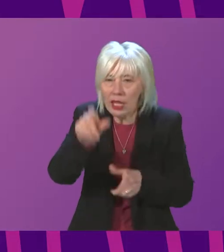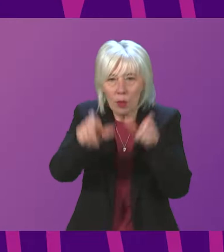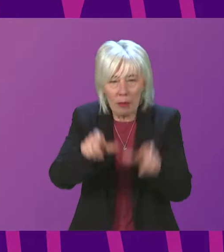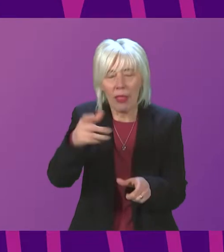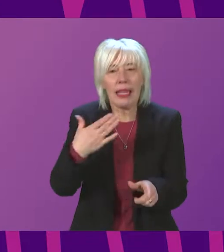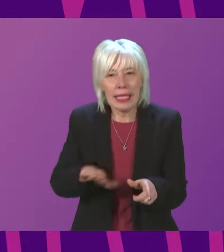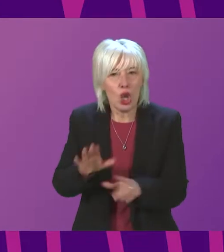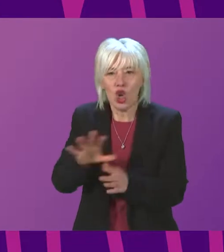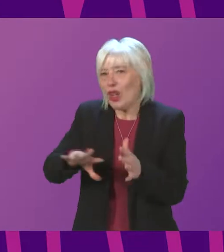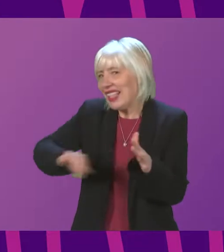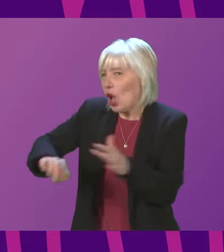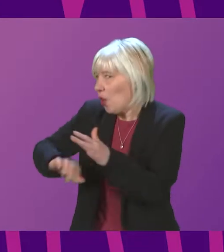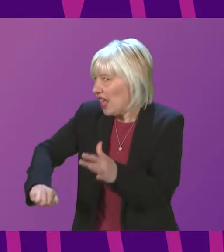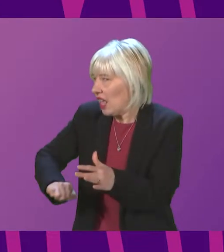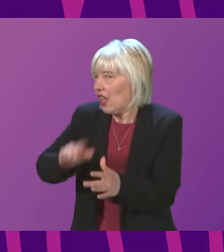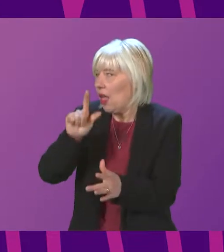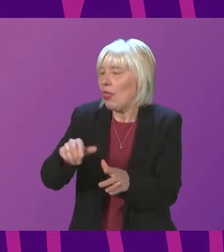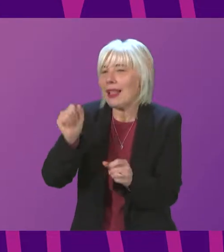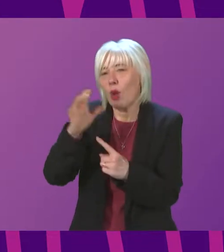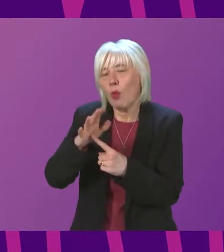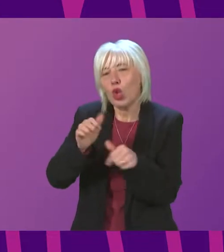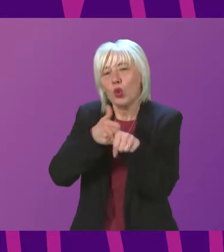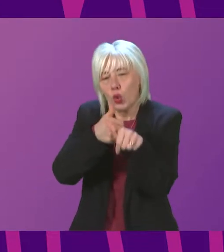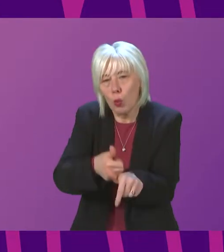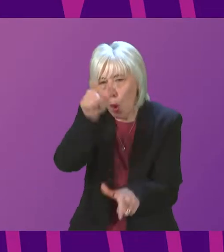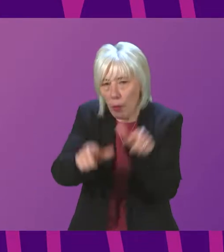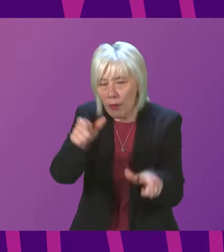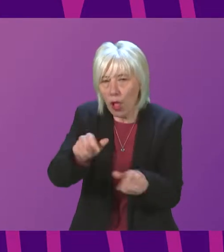Governments are doing, is an important part of supporting people and preventing the mental